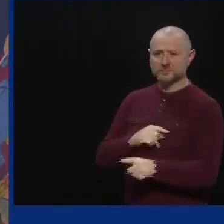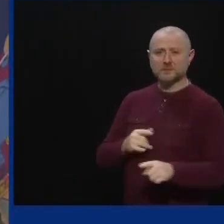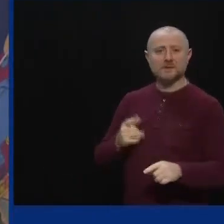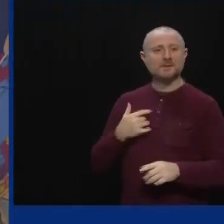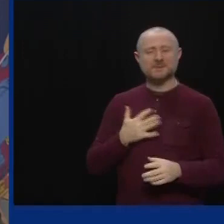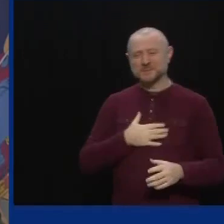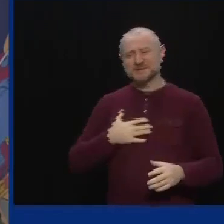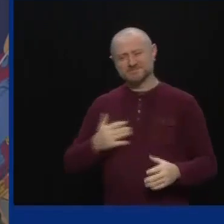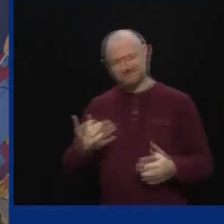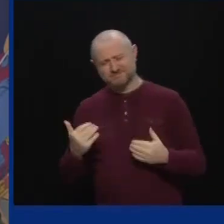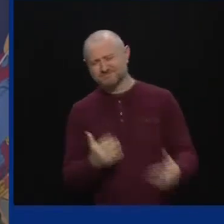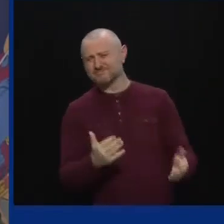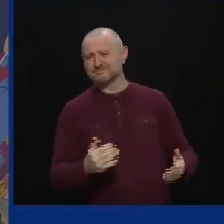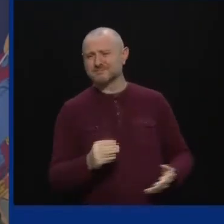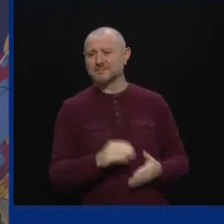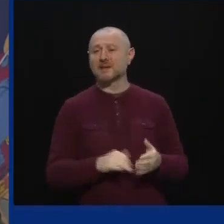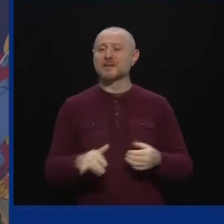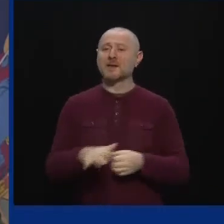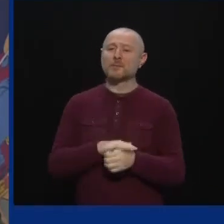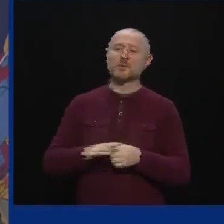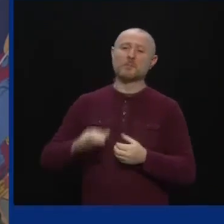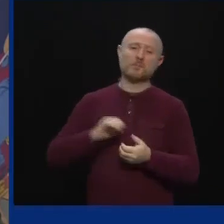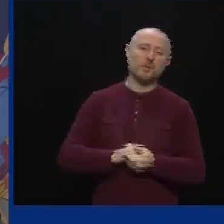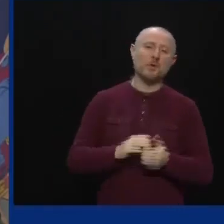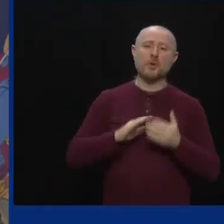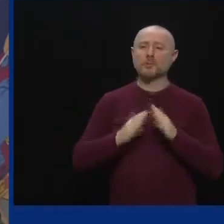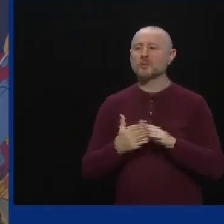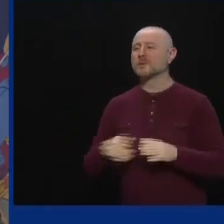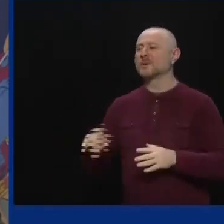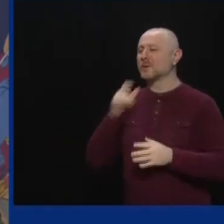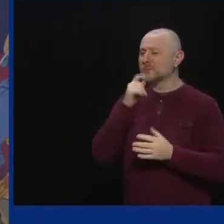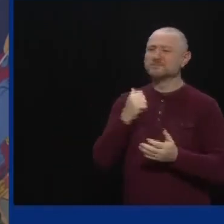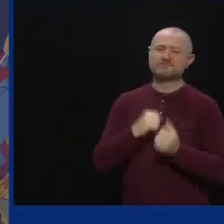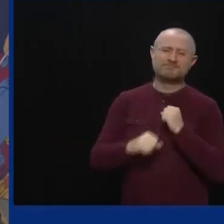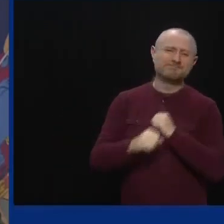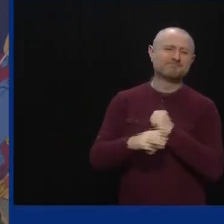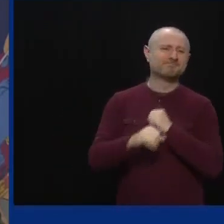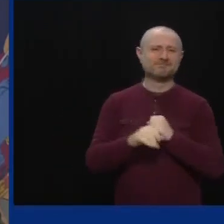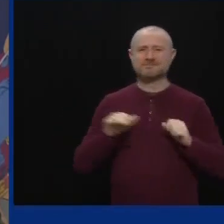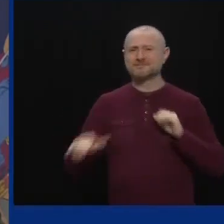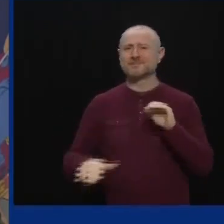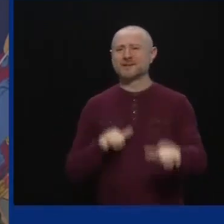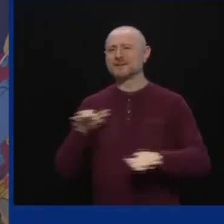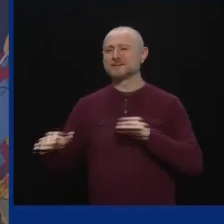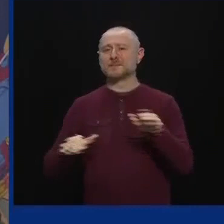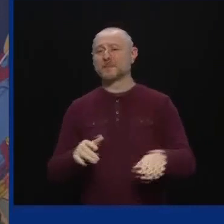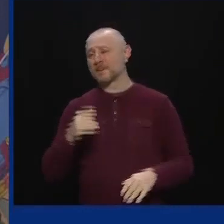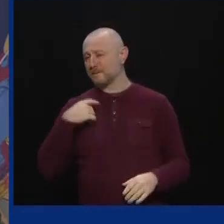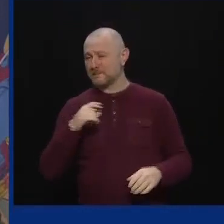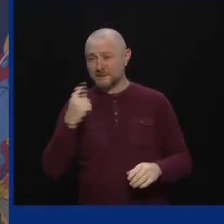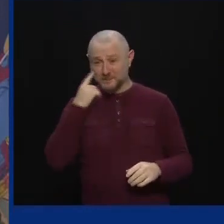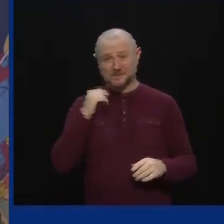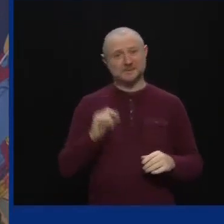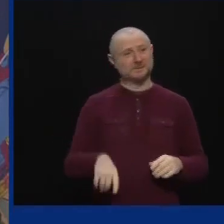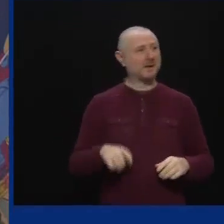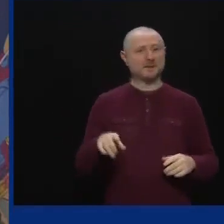PEOPLE IN THE STATE OF NEW YORK OF WHOM ARE EASILY ELIGIBLE. HELP US GET THE WORD OUT.